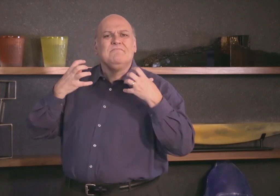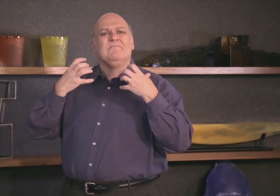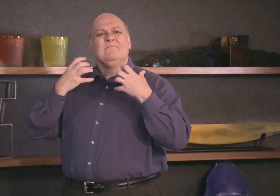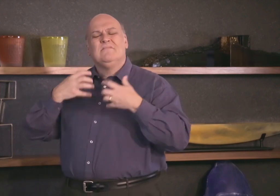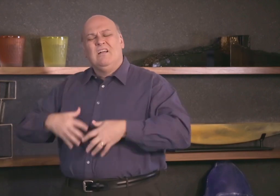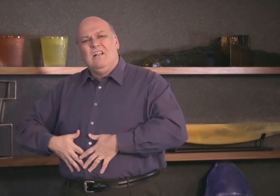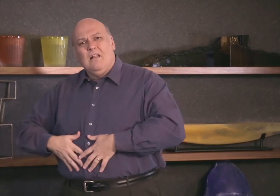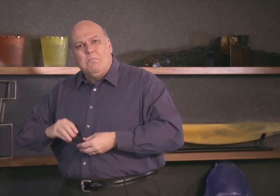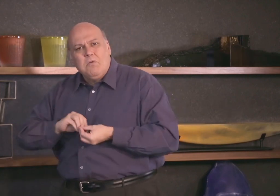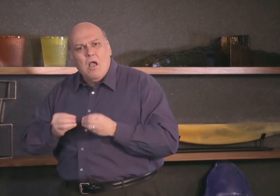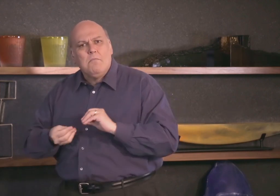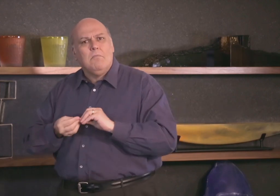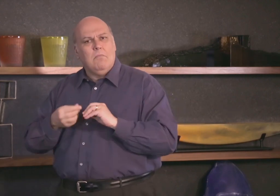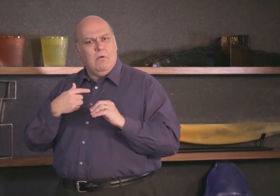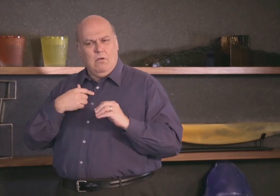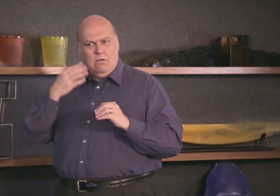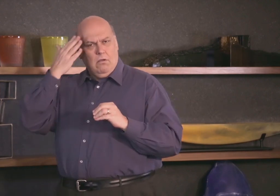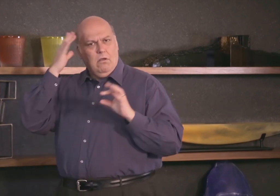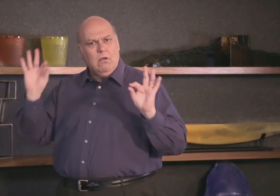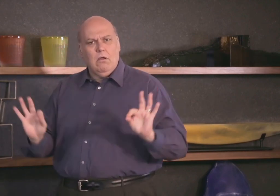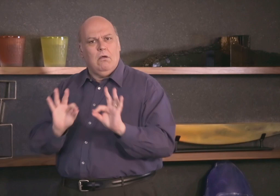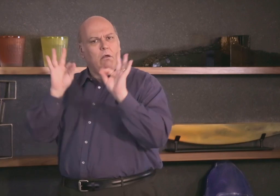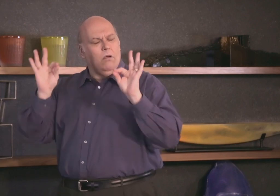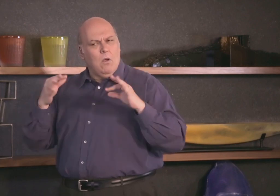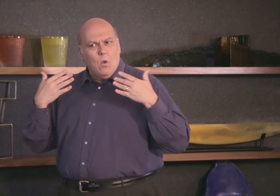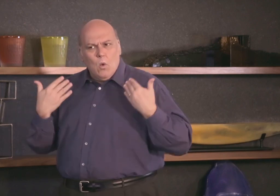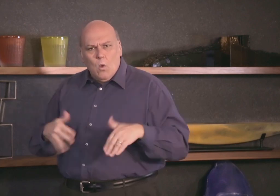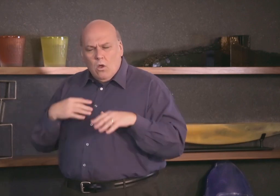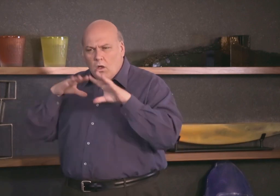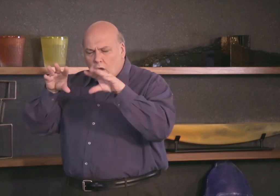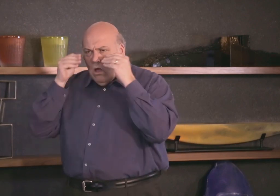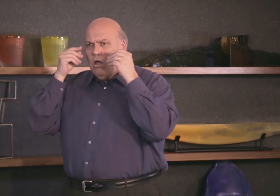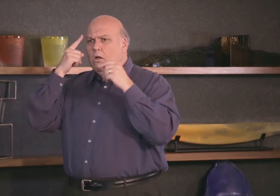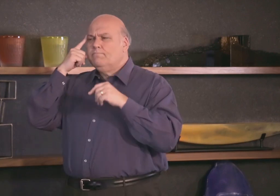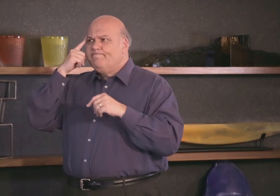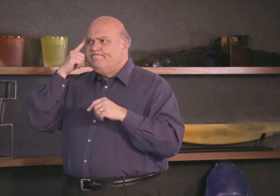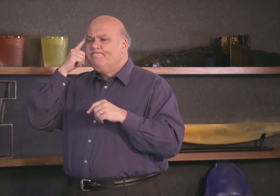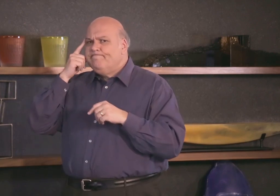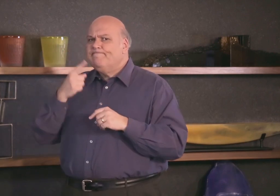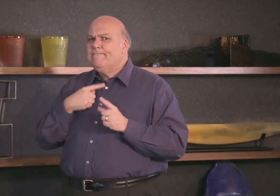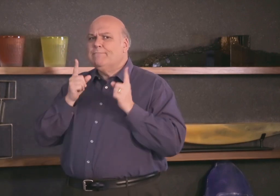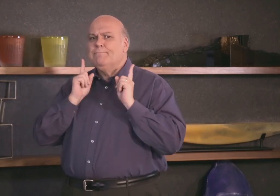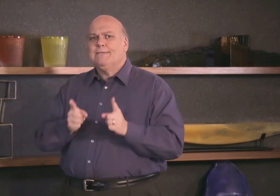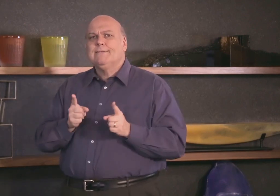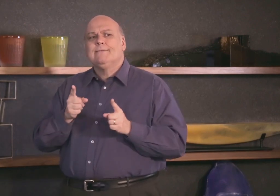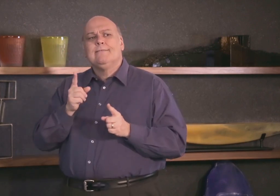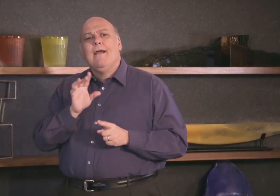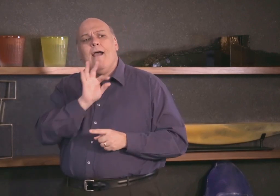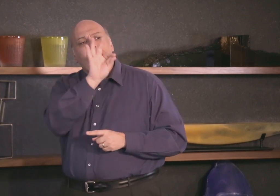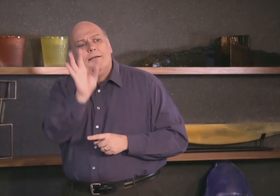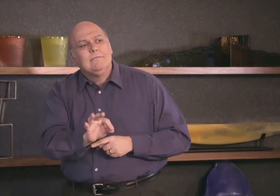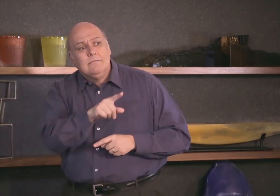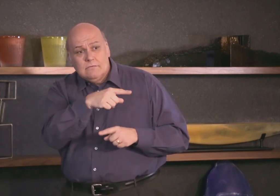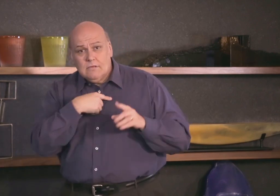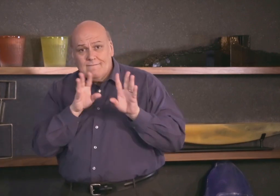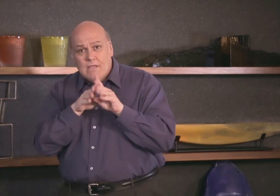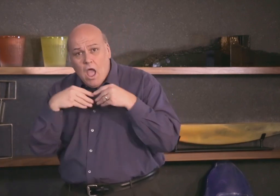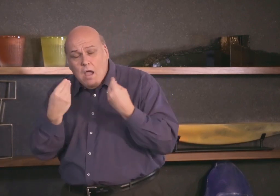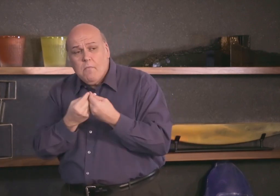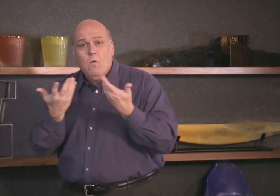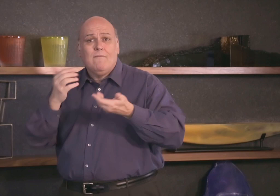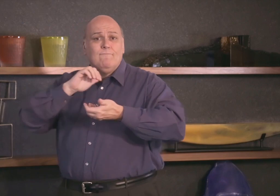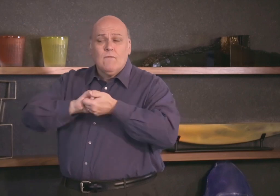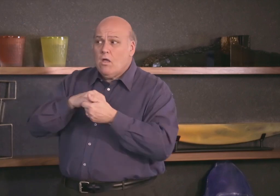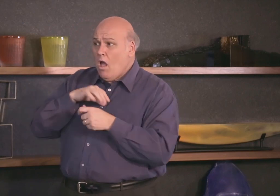skin irritations and stomach issues, it makes me realize I need to check if family or